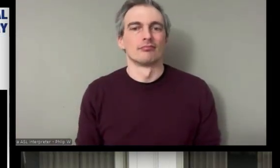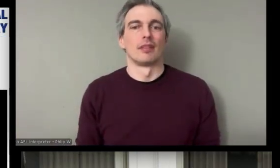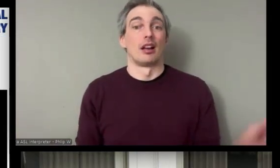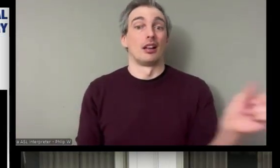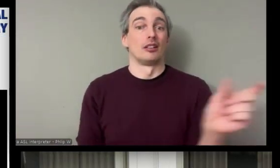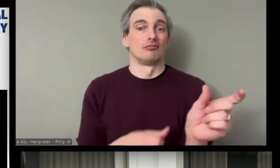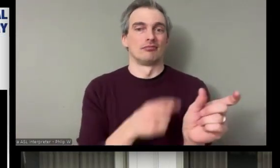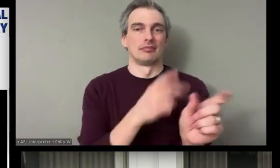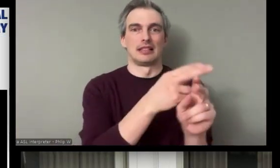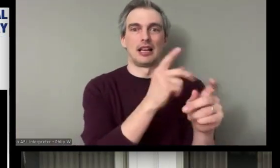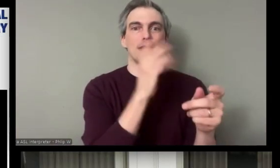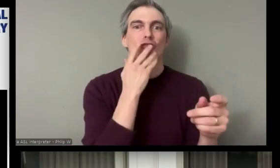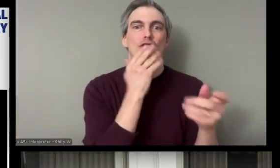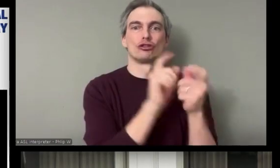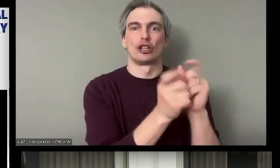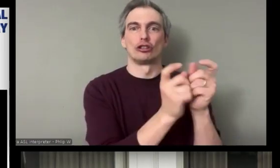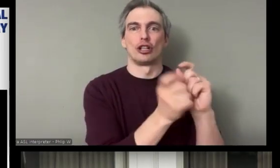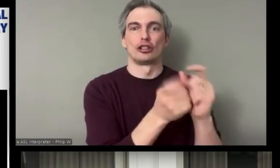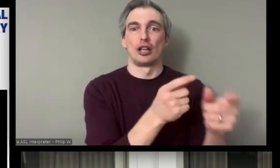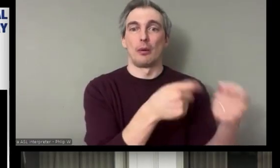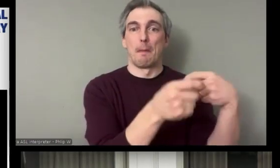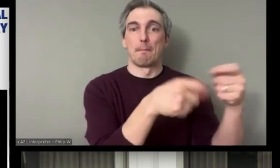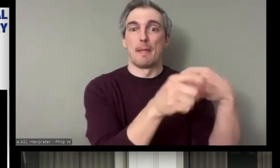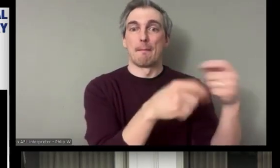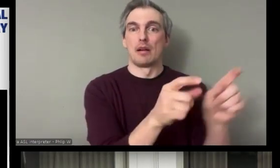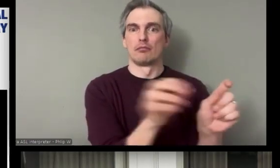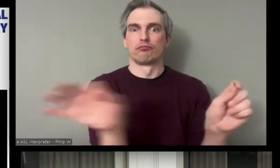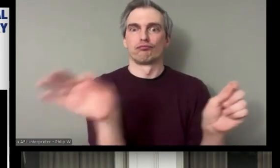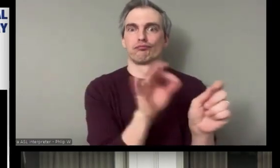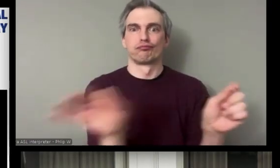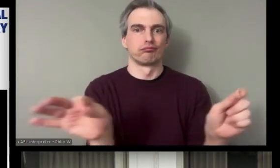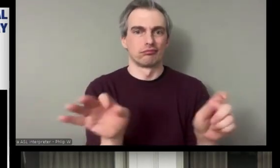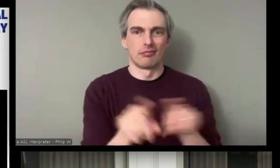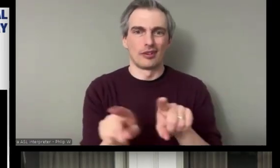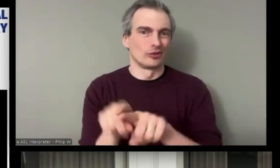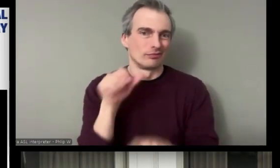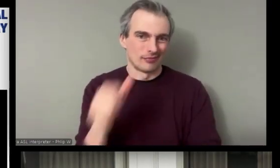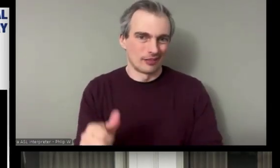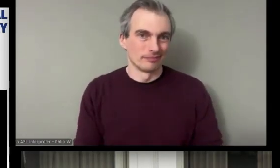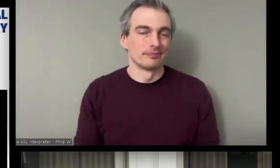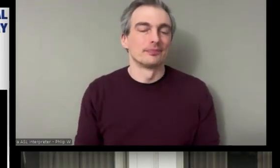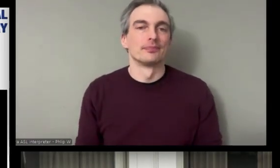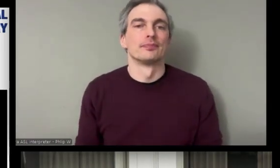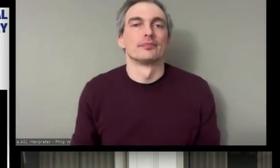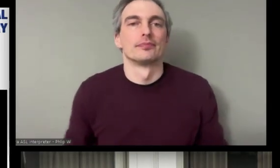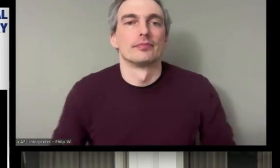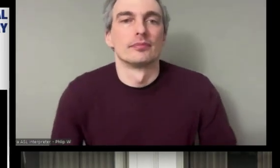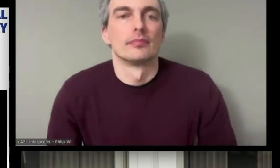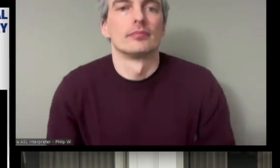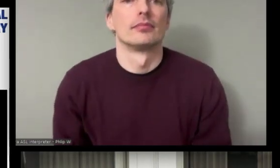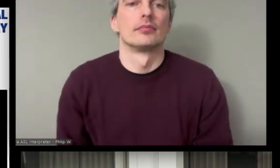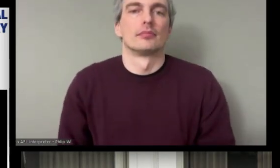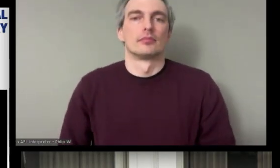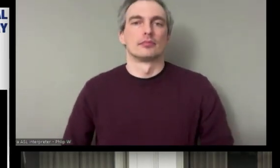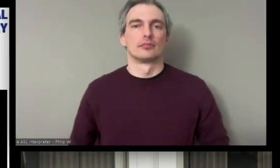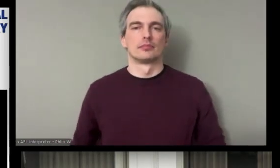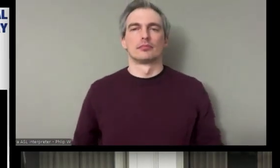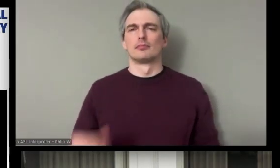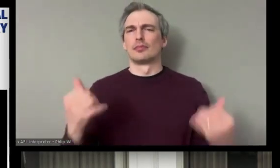And then speaking live. This is... I'm gonna try to play the video and narrate it. But this is pretty cool.